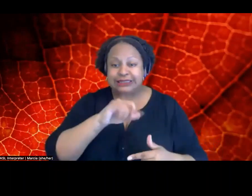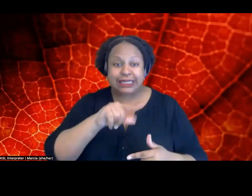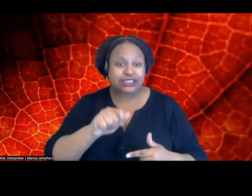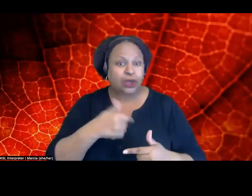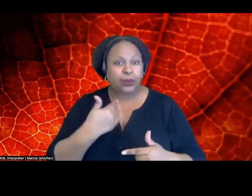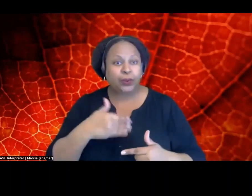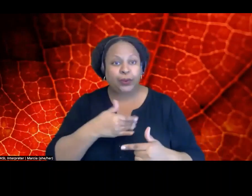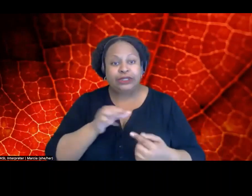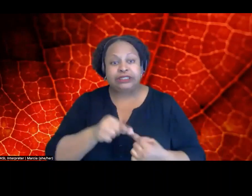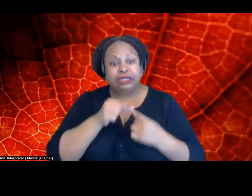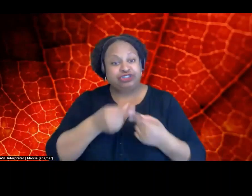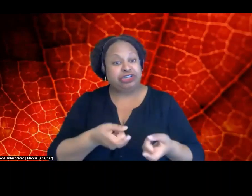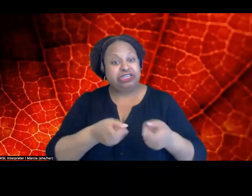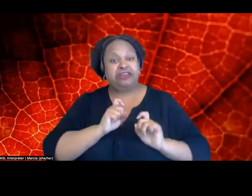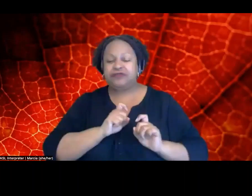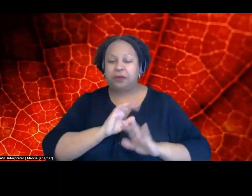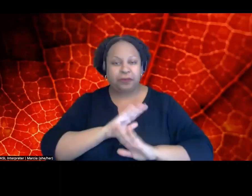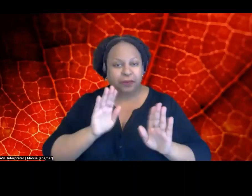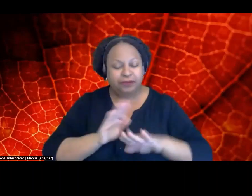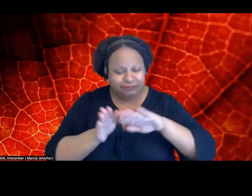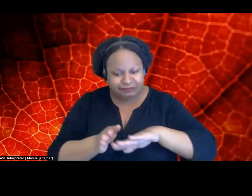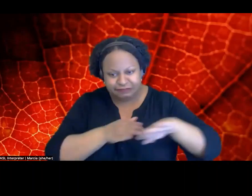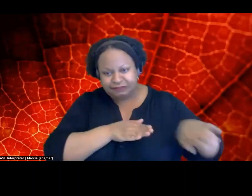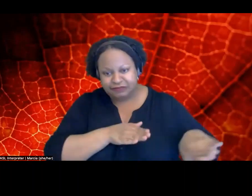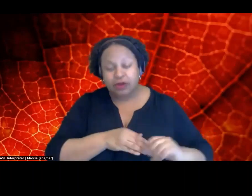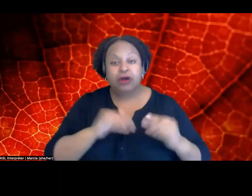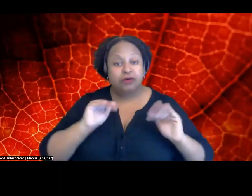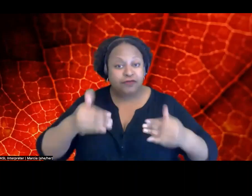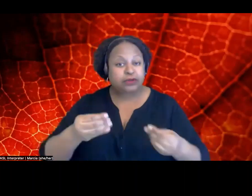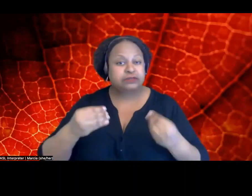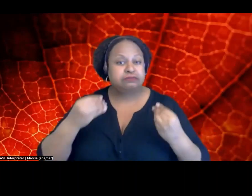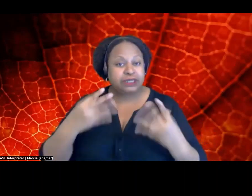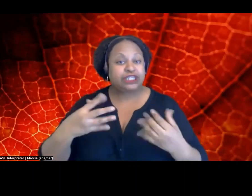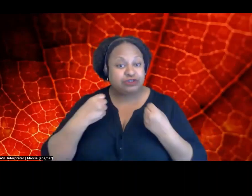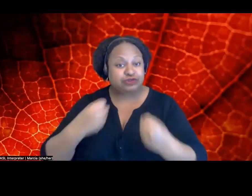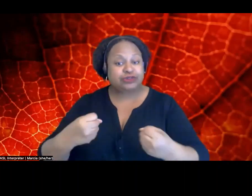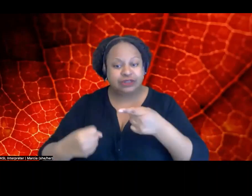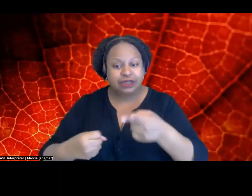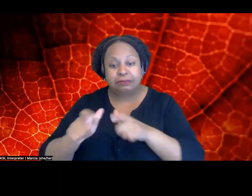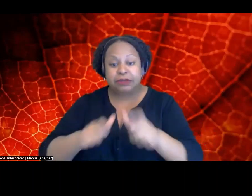Rather, he said we should focus on the many strengths that people with dyslexia have,